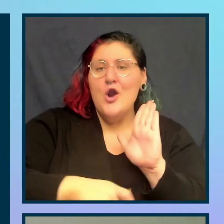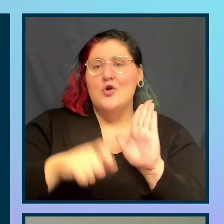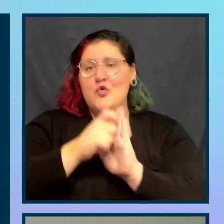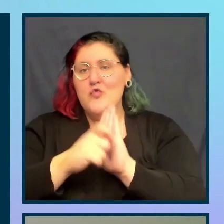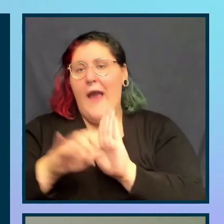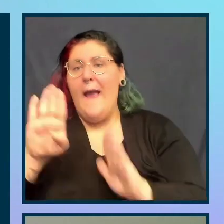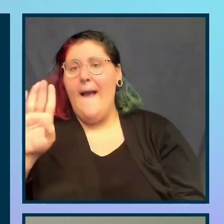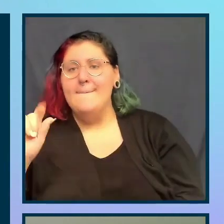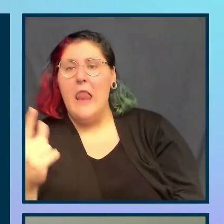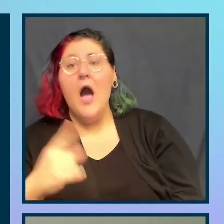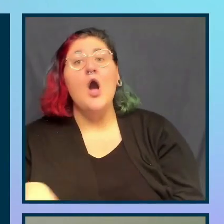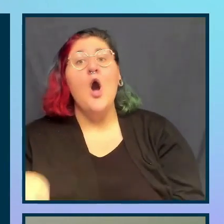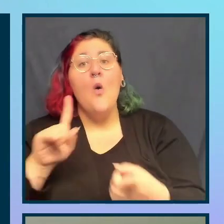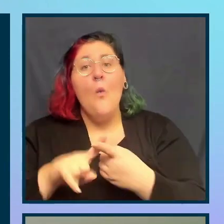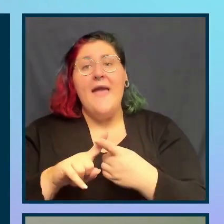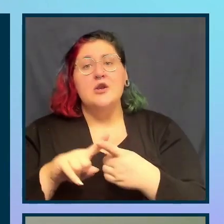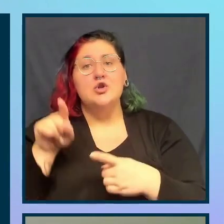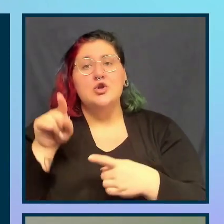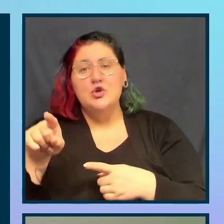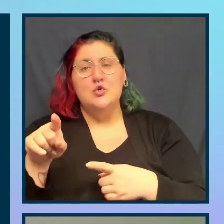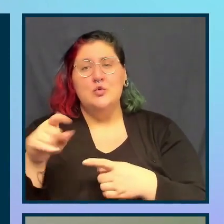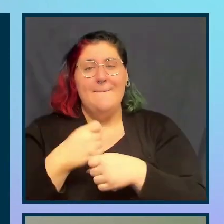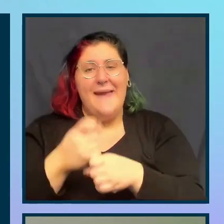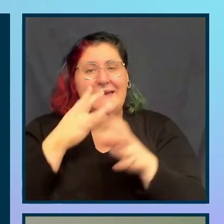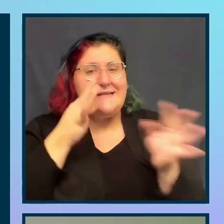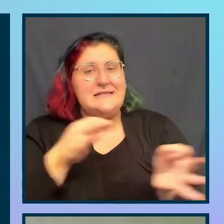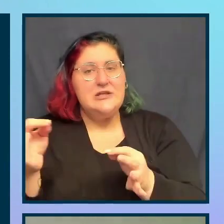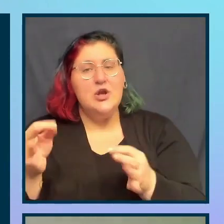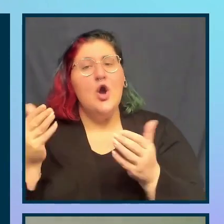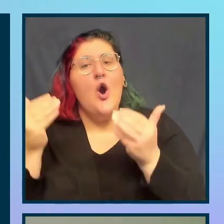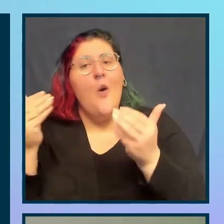What was the context? What were you thinking about when you made these decisions? Because that will help the people who come later